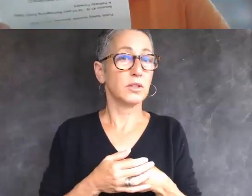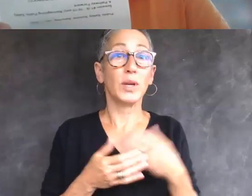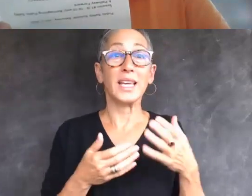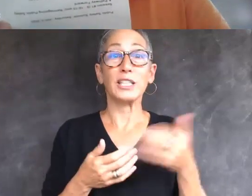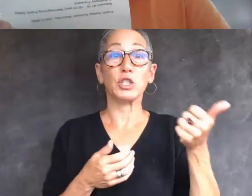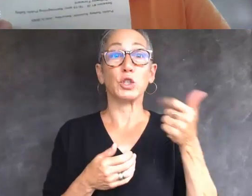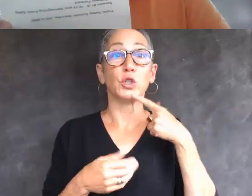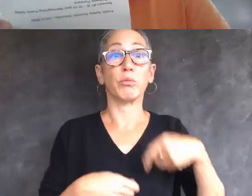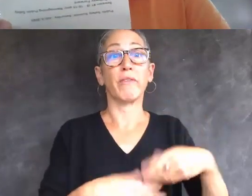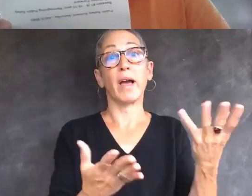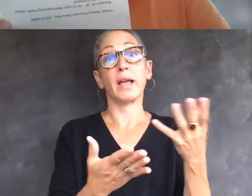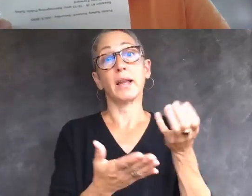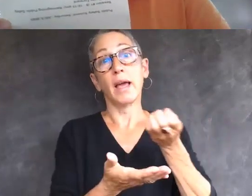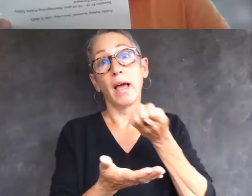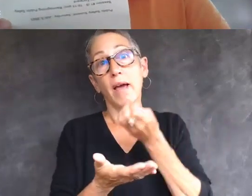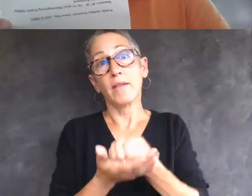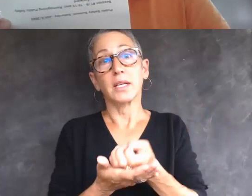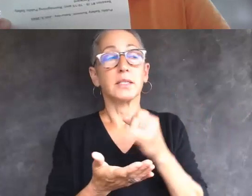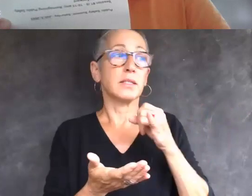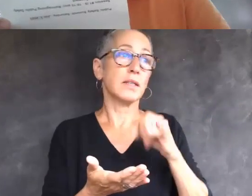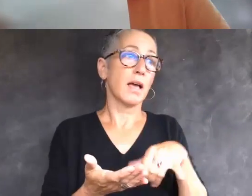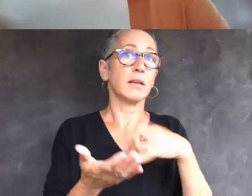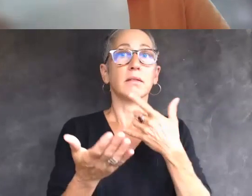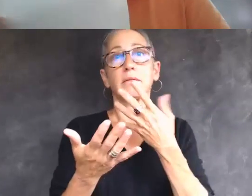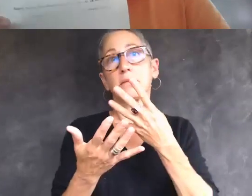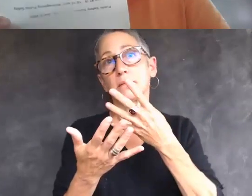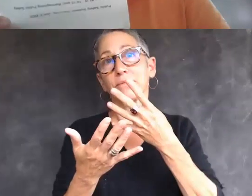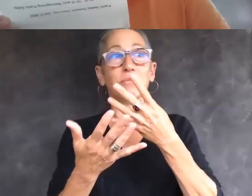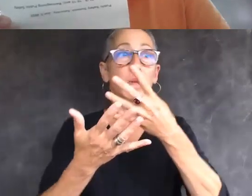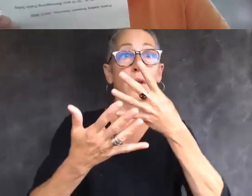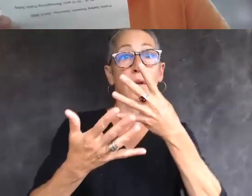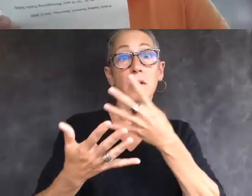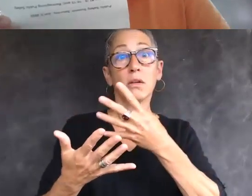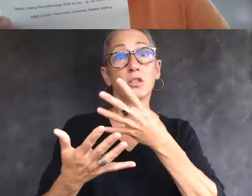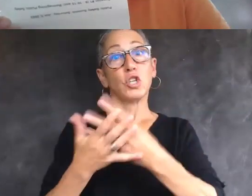that carceral systems are not working, are ineffective, and in fact are causing